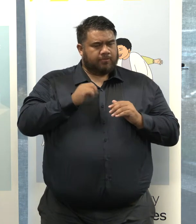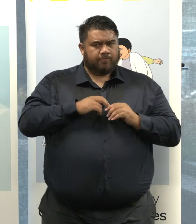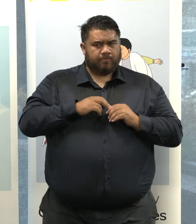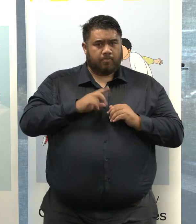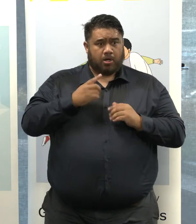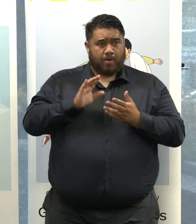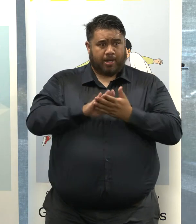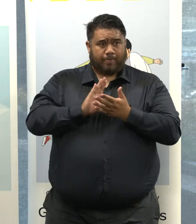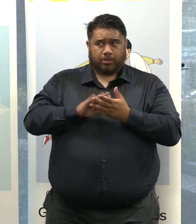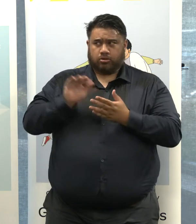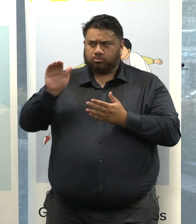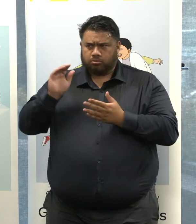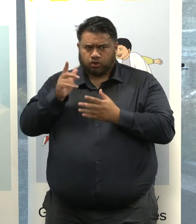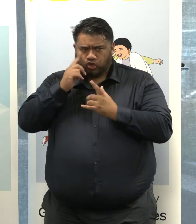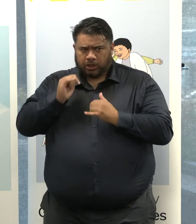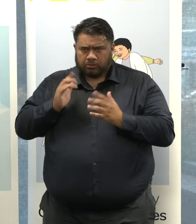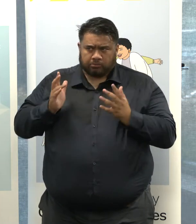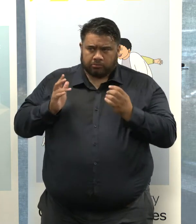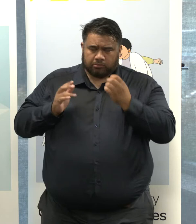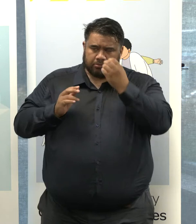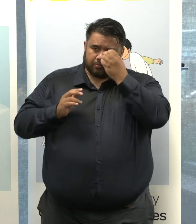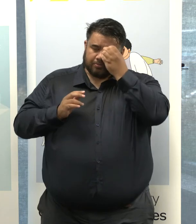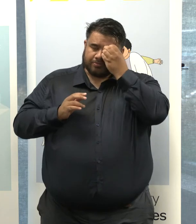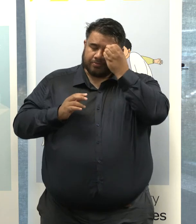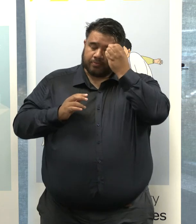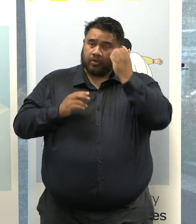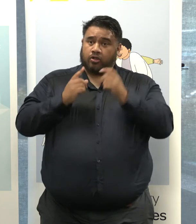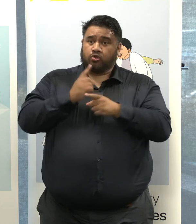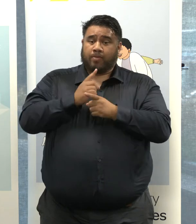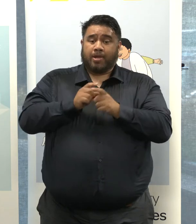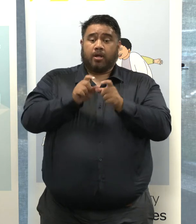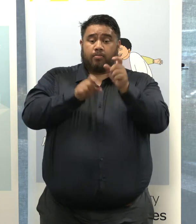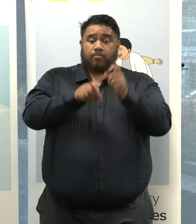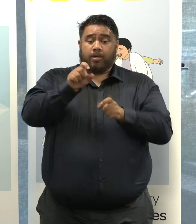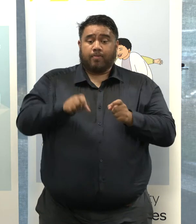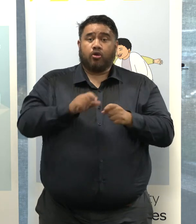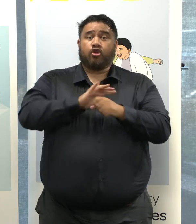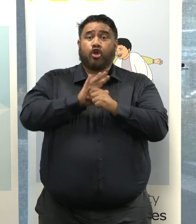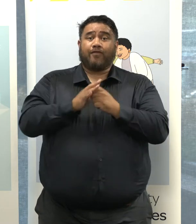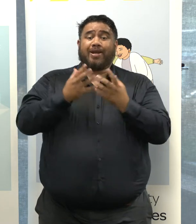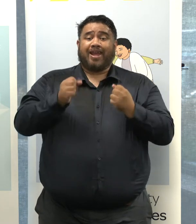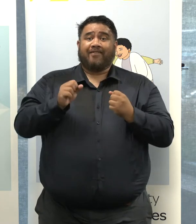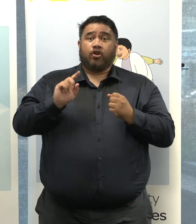today, I am not sure if I got it right but my understanding is the number was about the same as yesterday and the number in the ICU had dropped